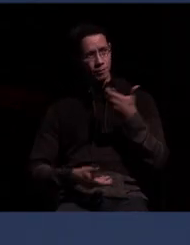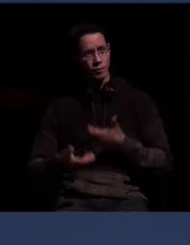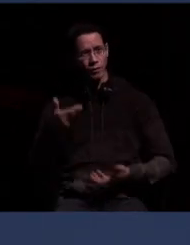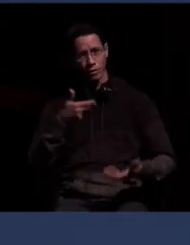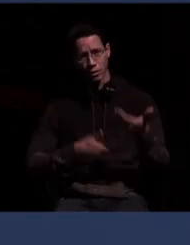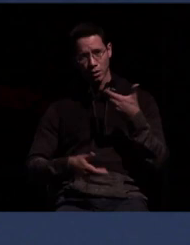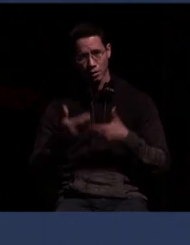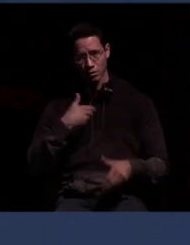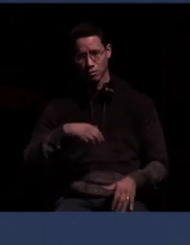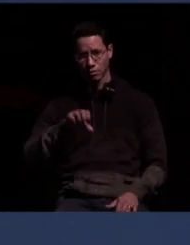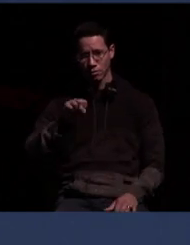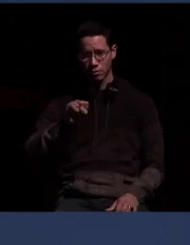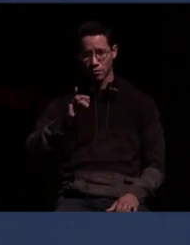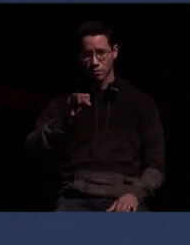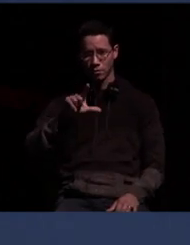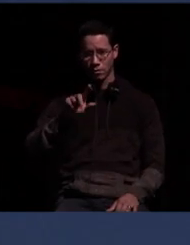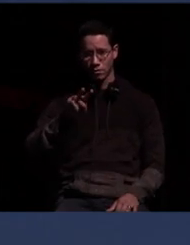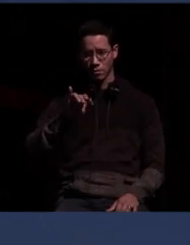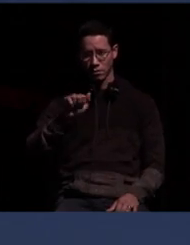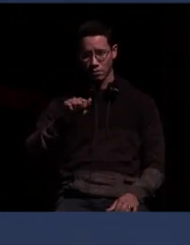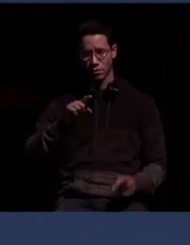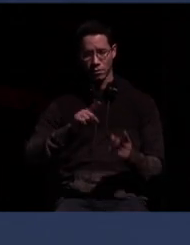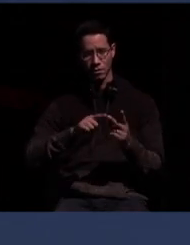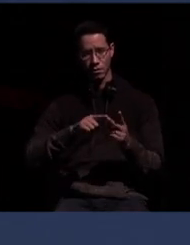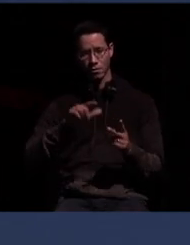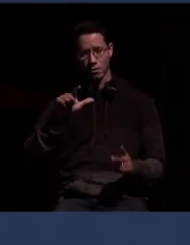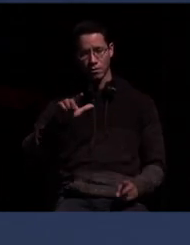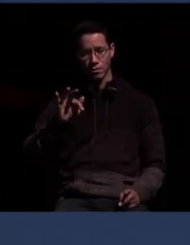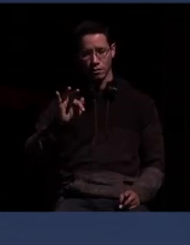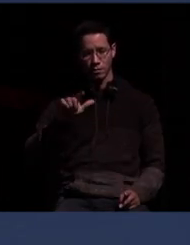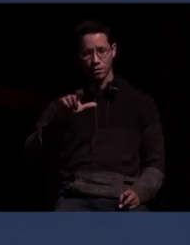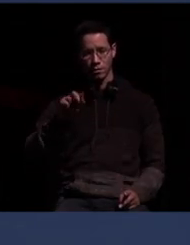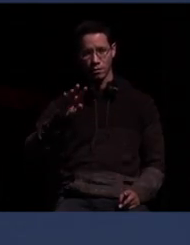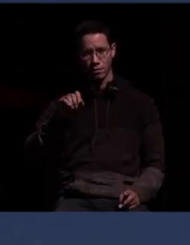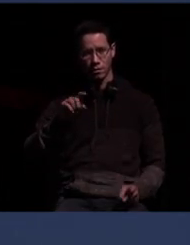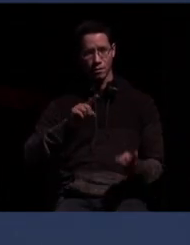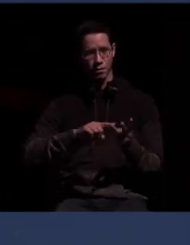Silvia, Flávia, João, Rogério, Cristina